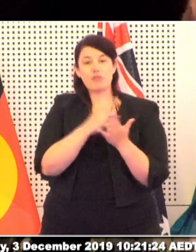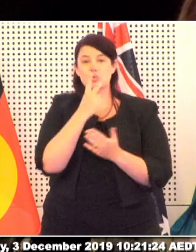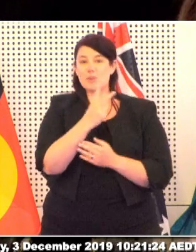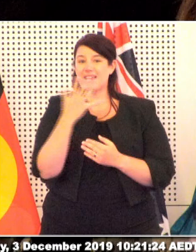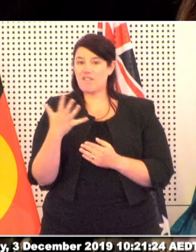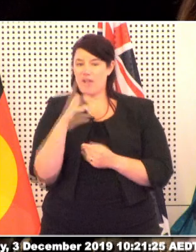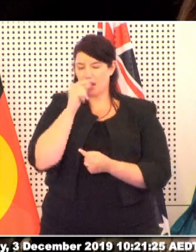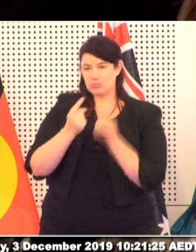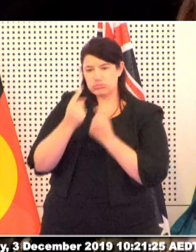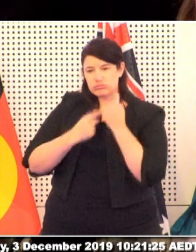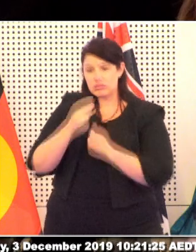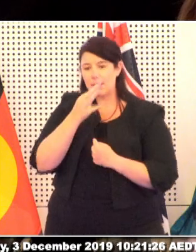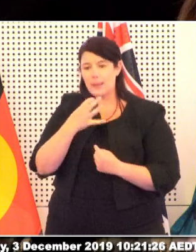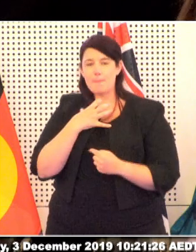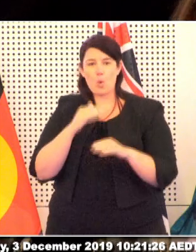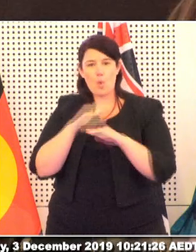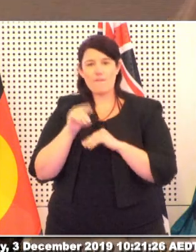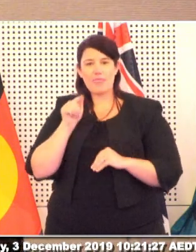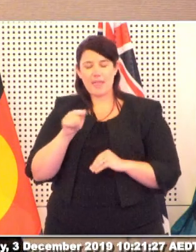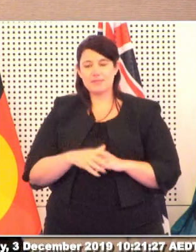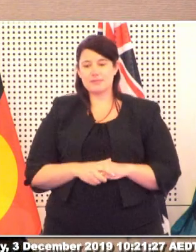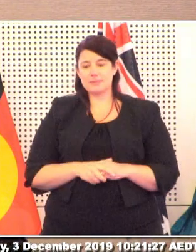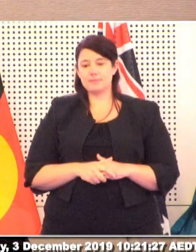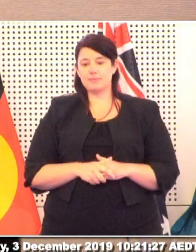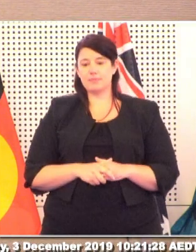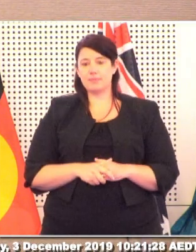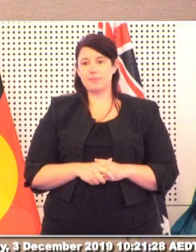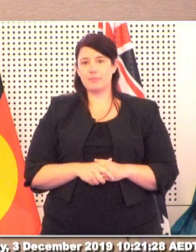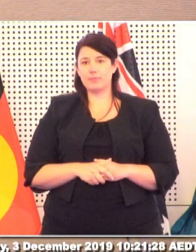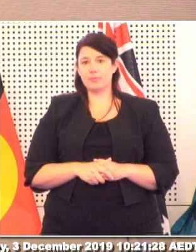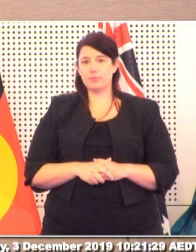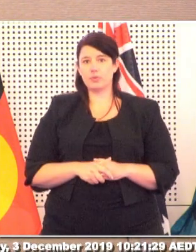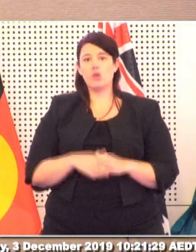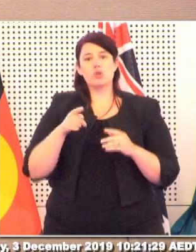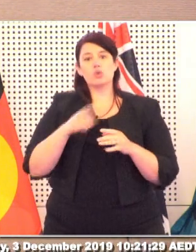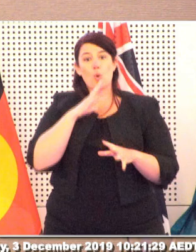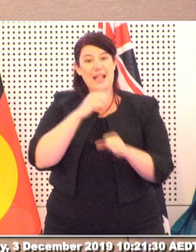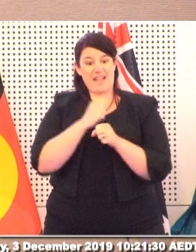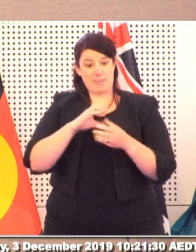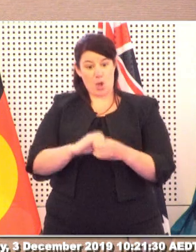Yes, so the – most of the large scale state-run institutions in Australia